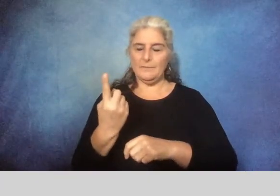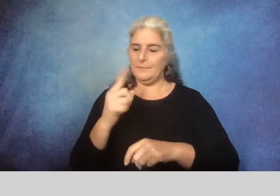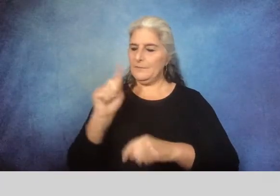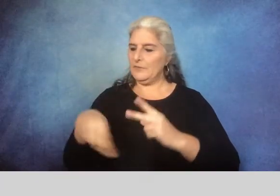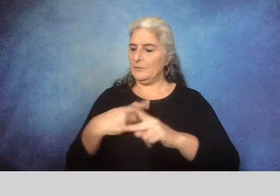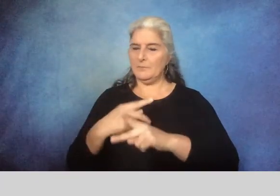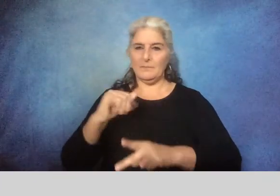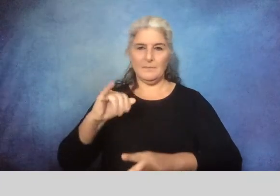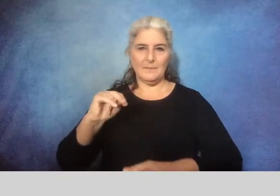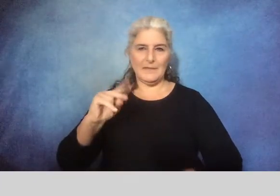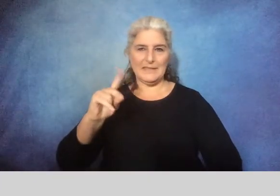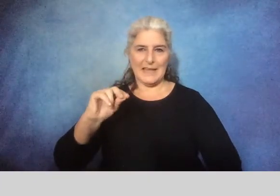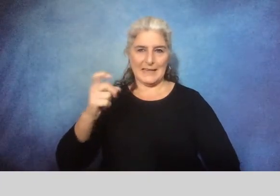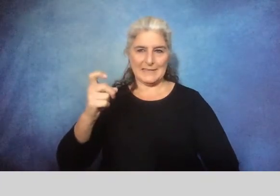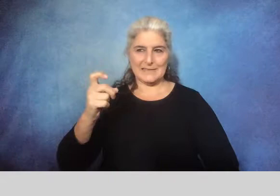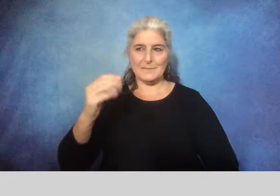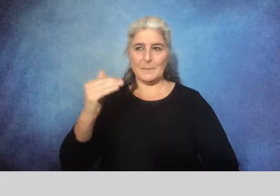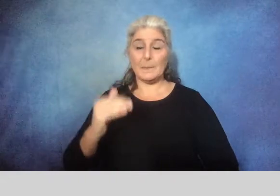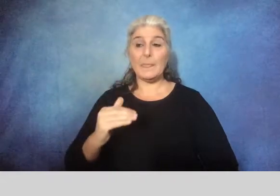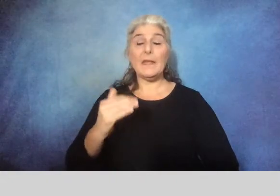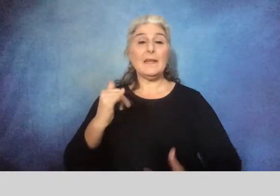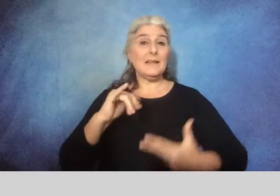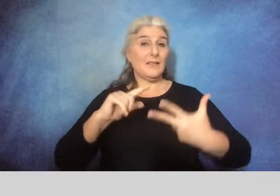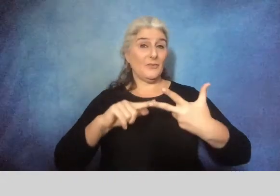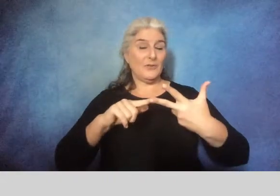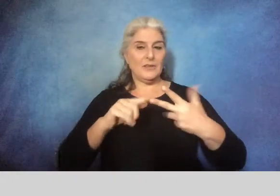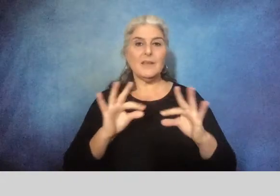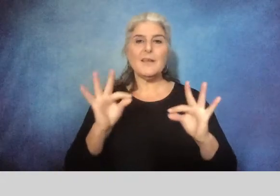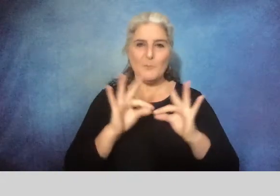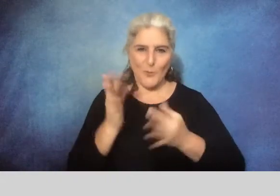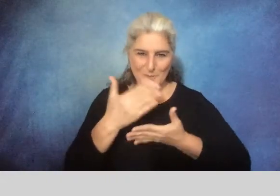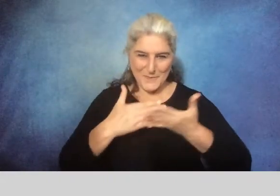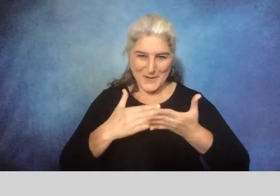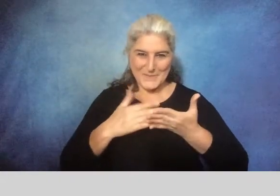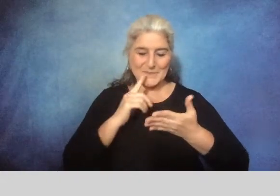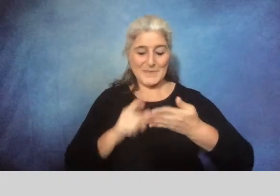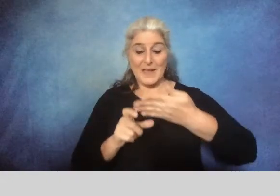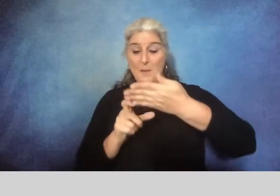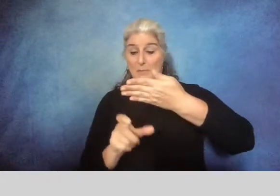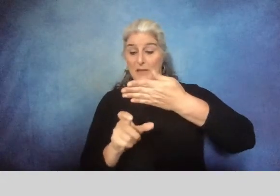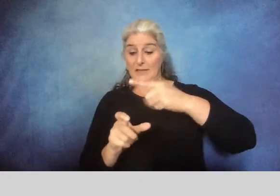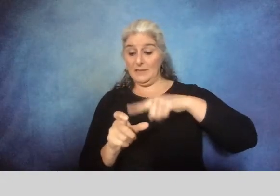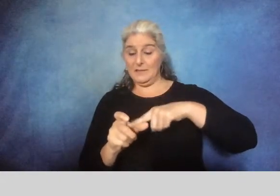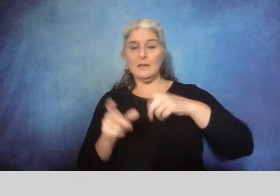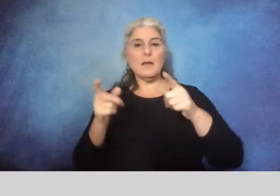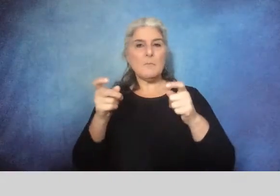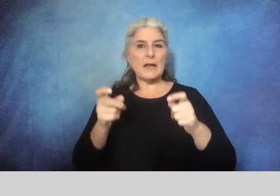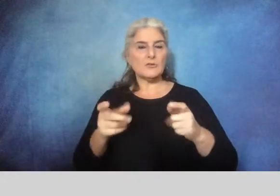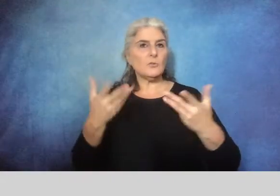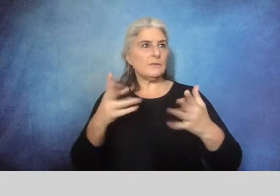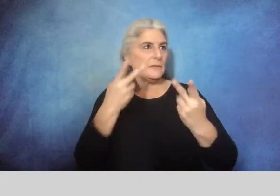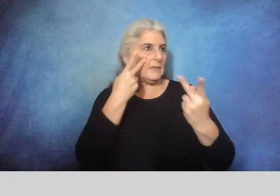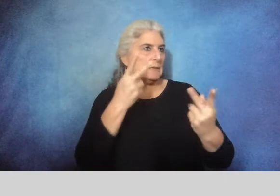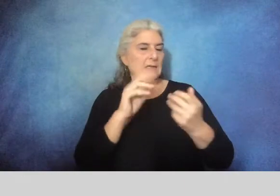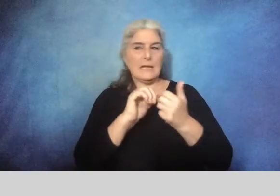Now this is the important part. Now is the plugin manager. Now that we have seen how to do a plugin